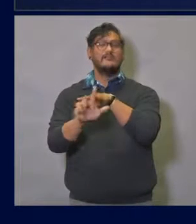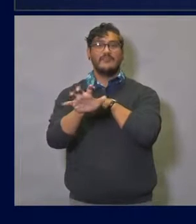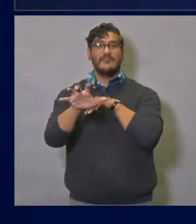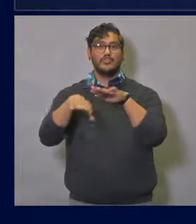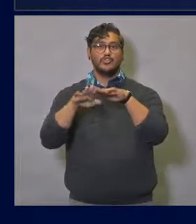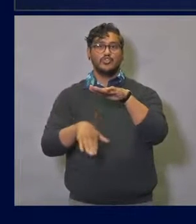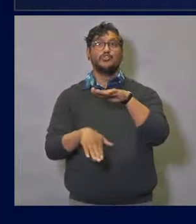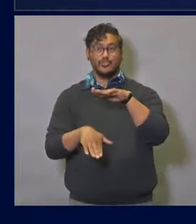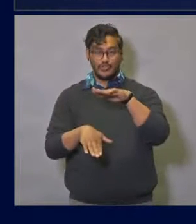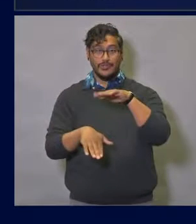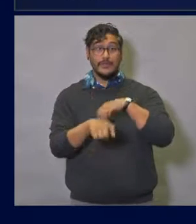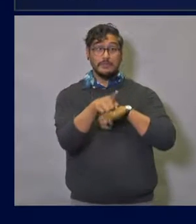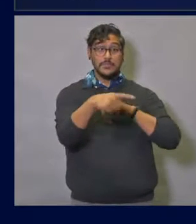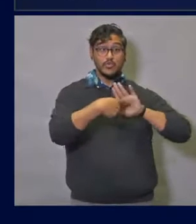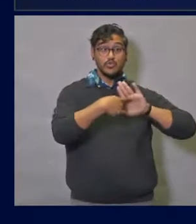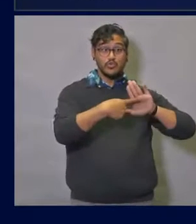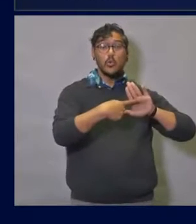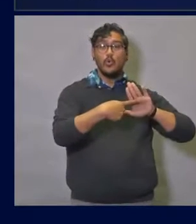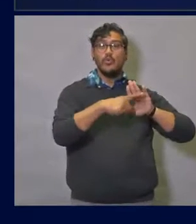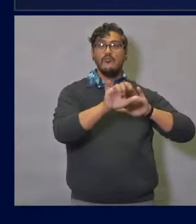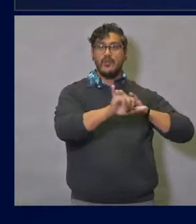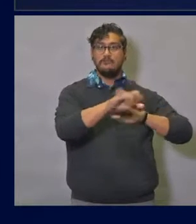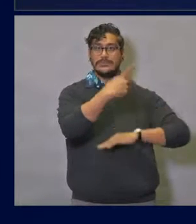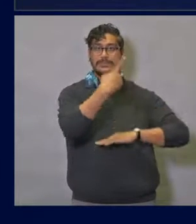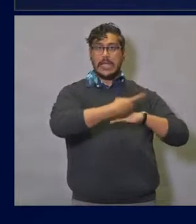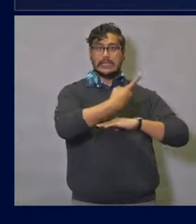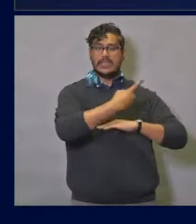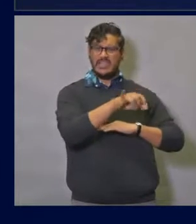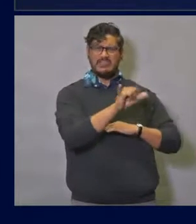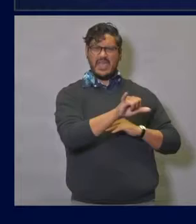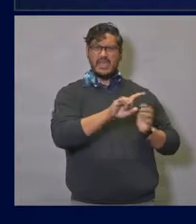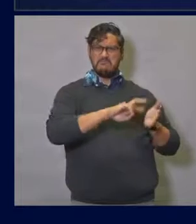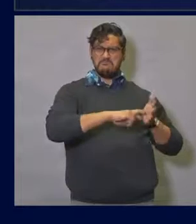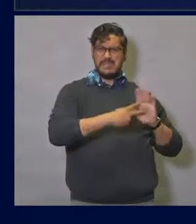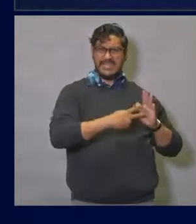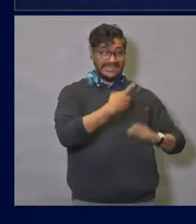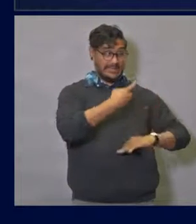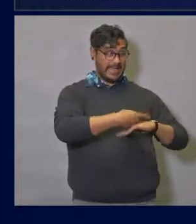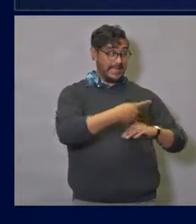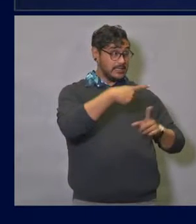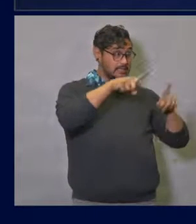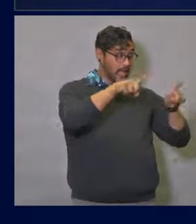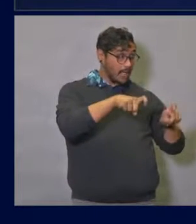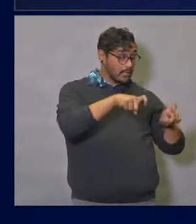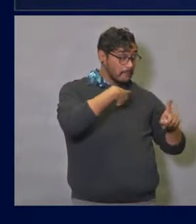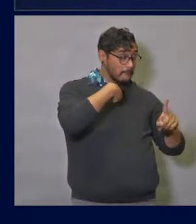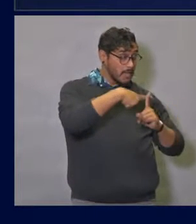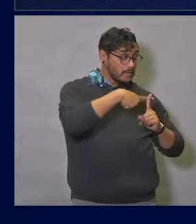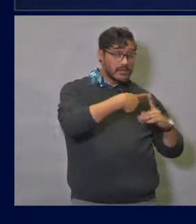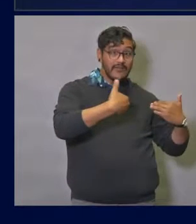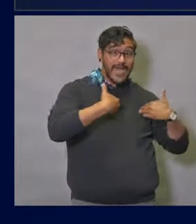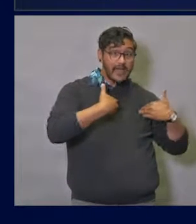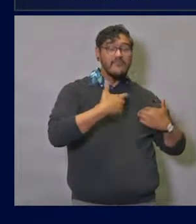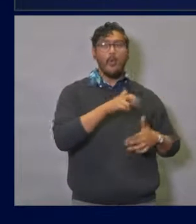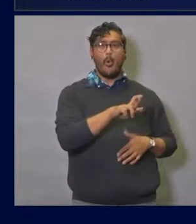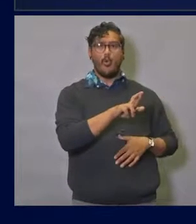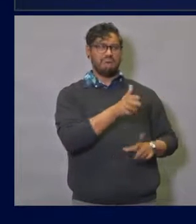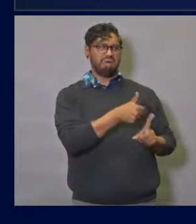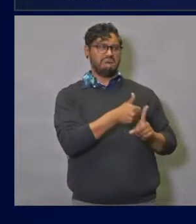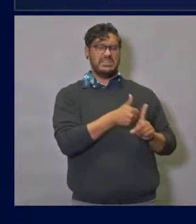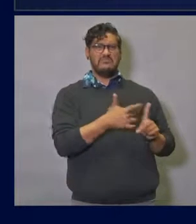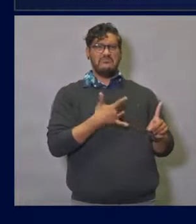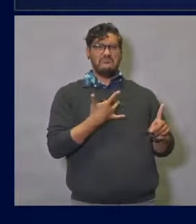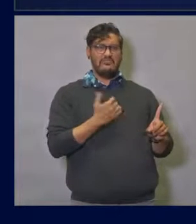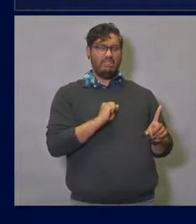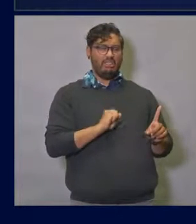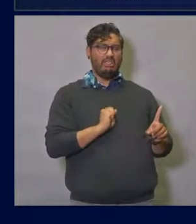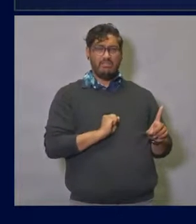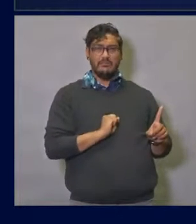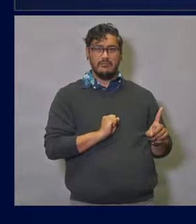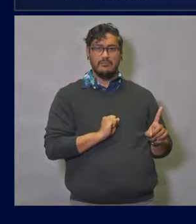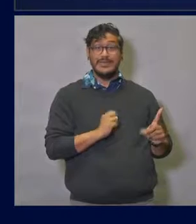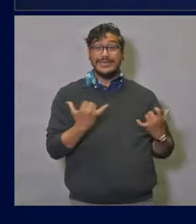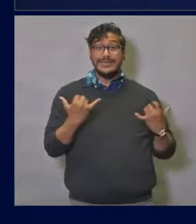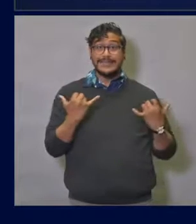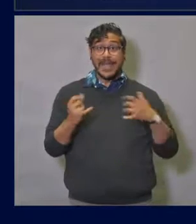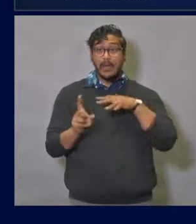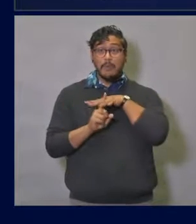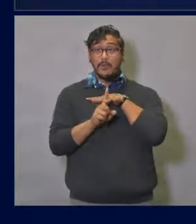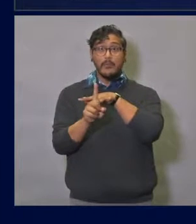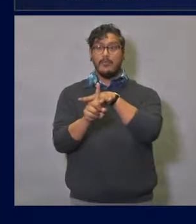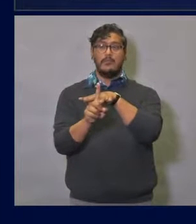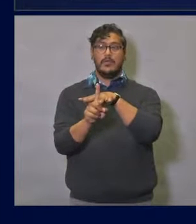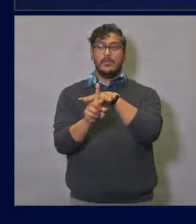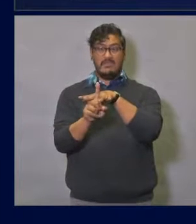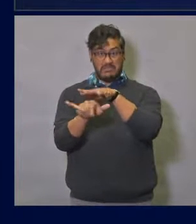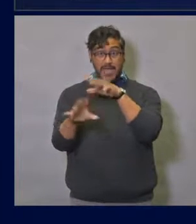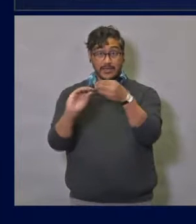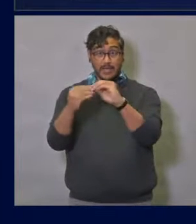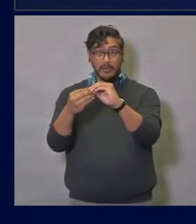NEW CASES P -- NEW CASES PER